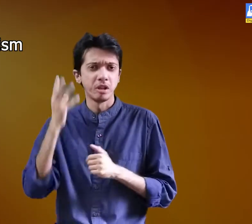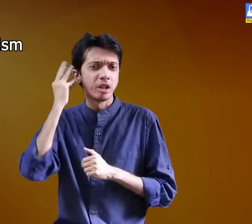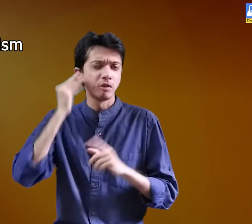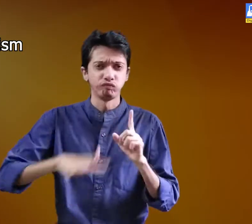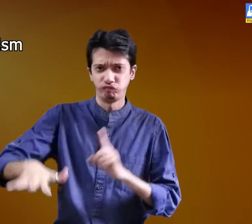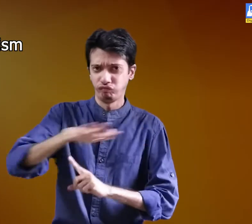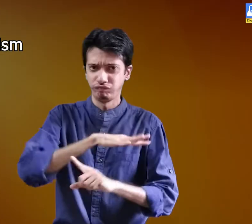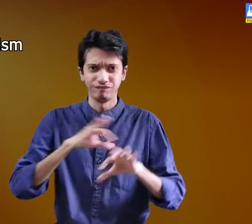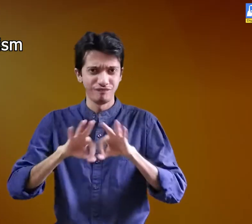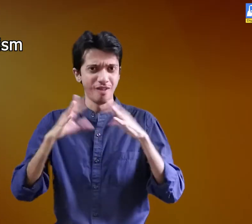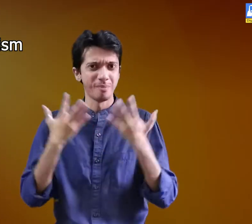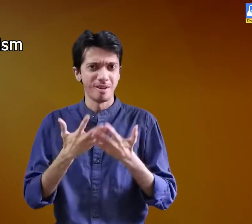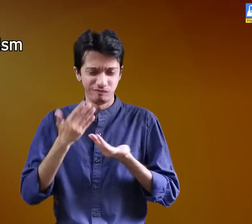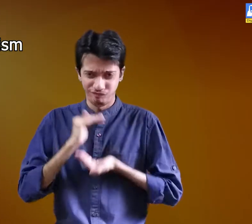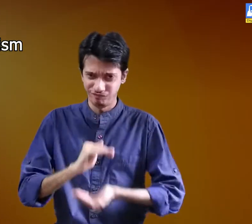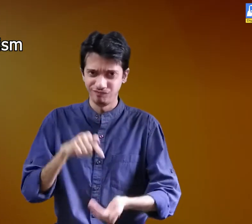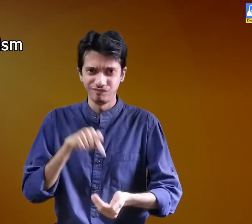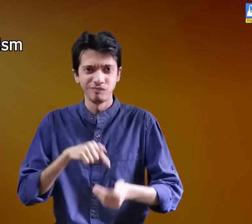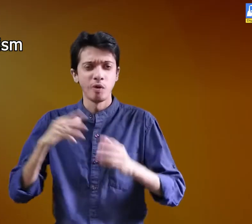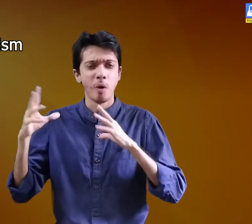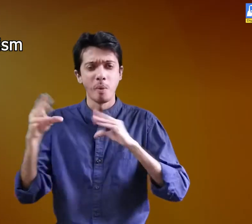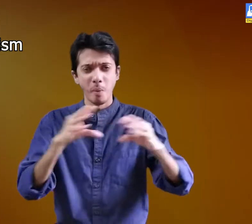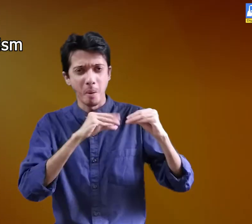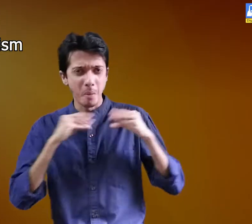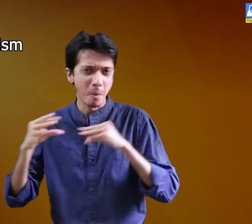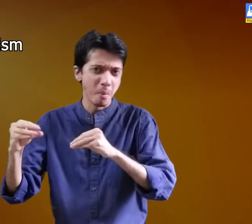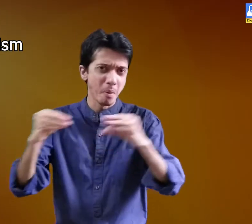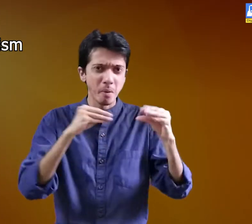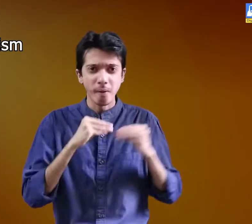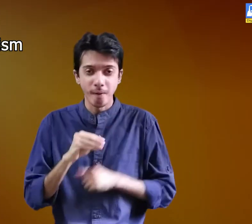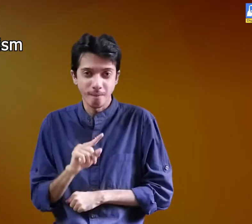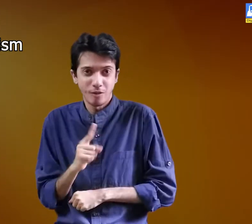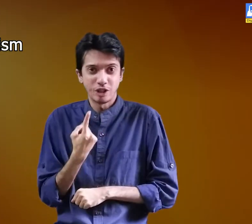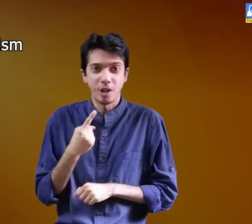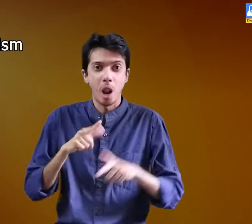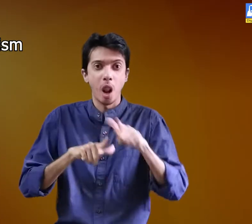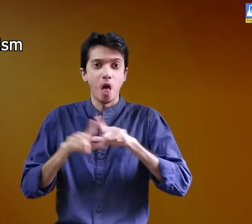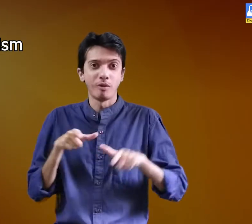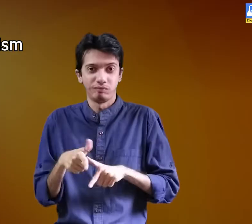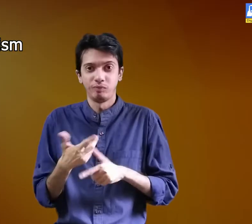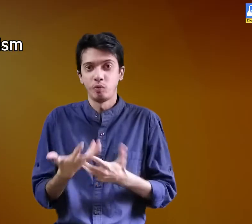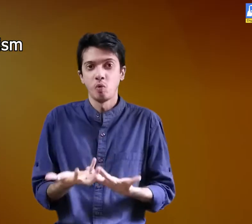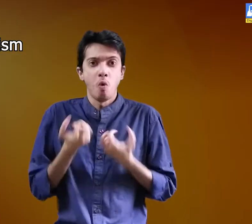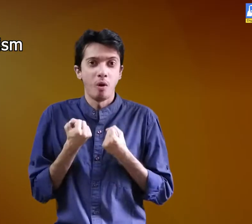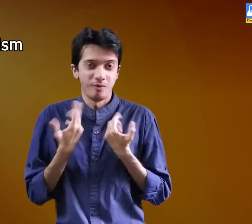in a hearing family when a child is born he can acquire his first language